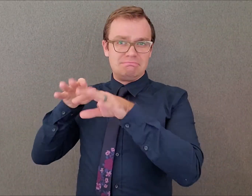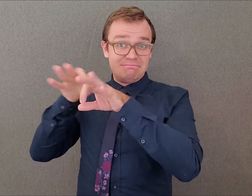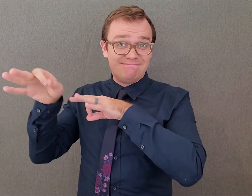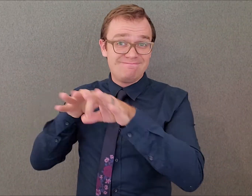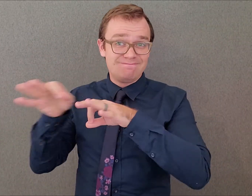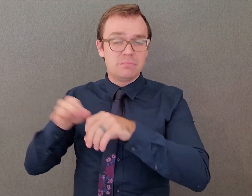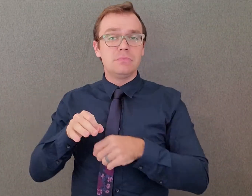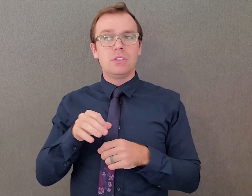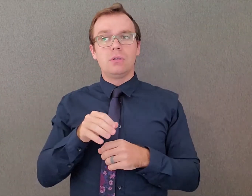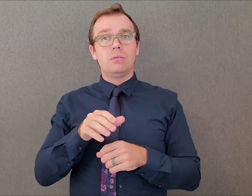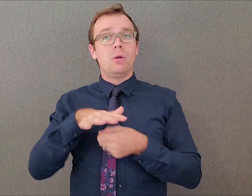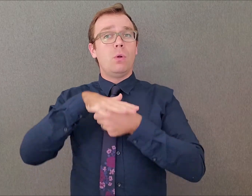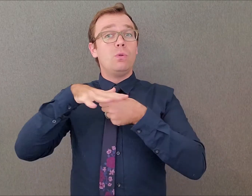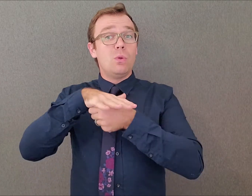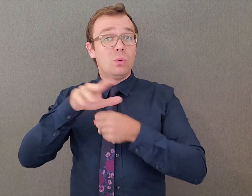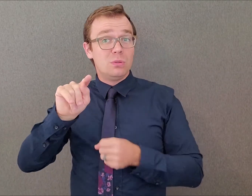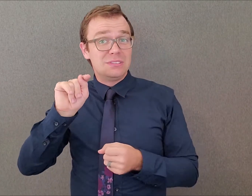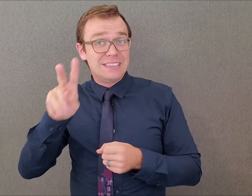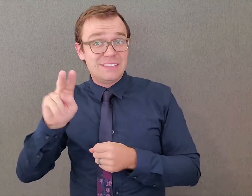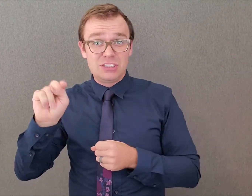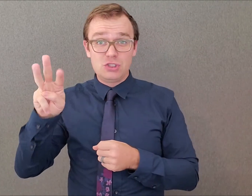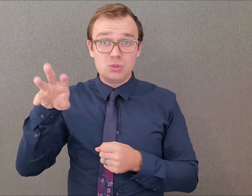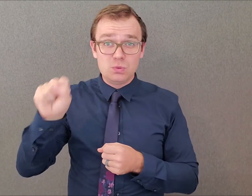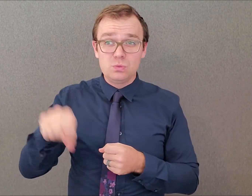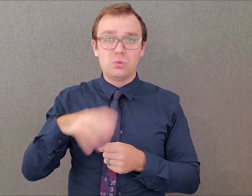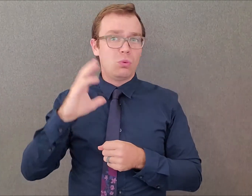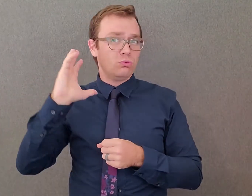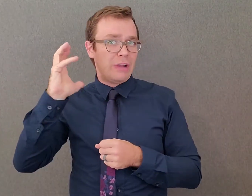Listen to local radio or television stations